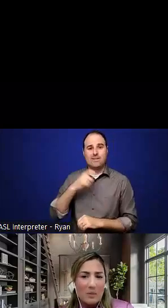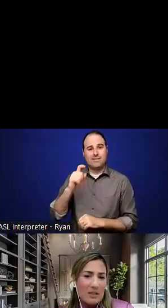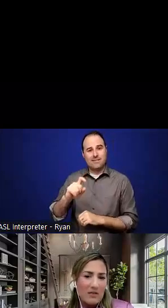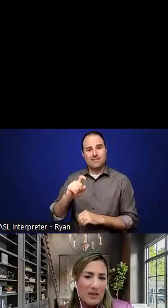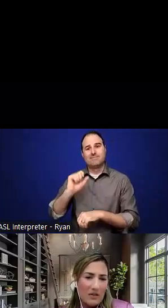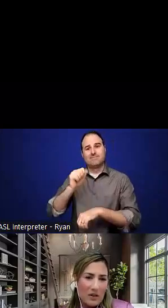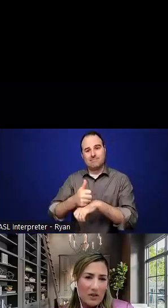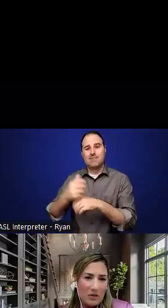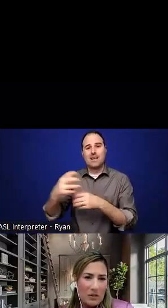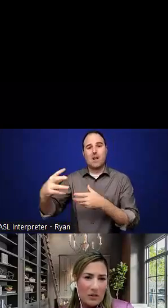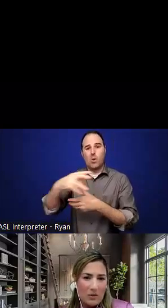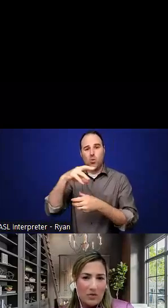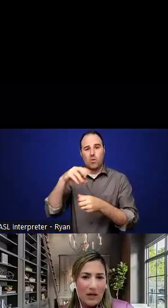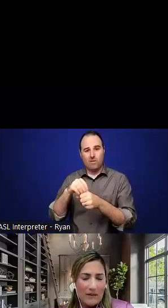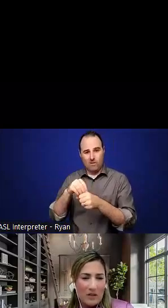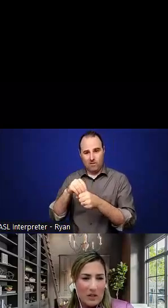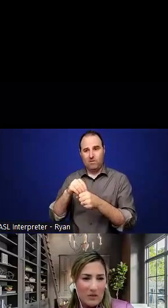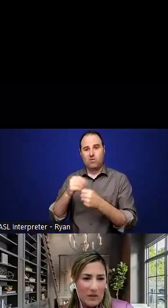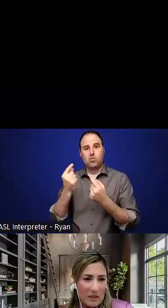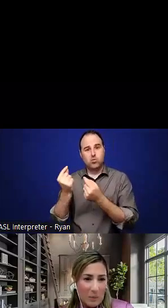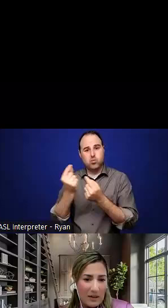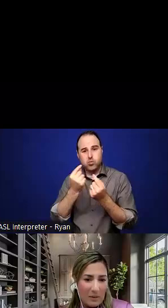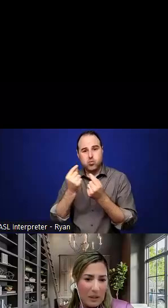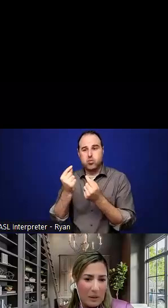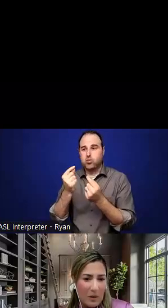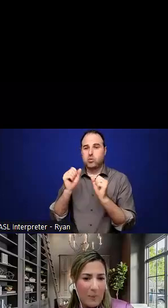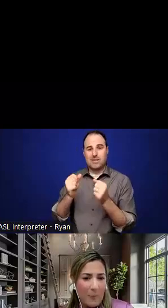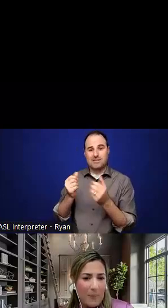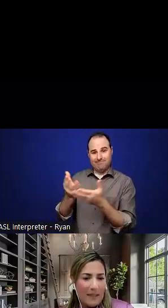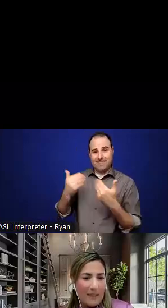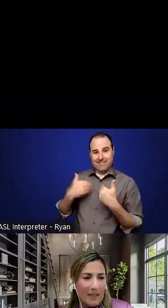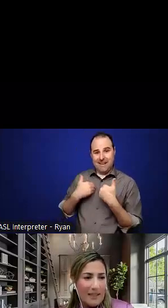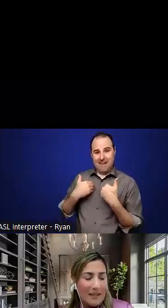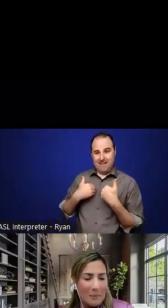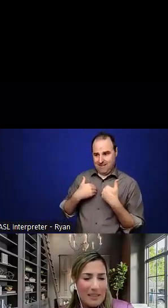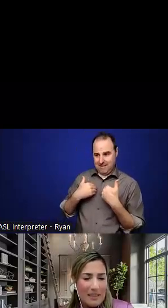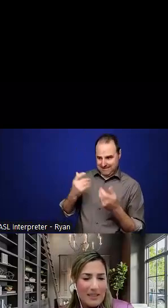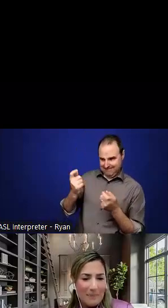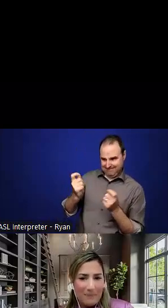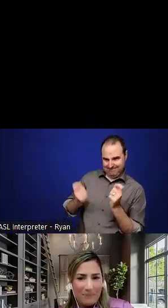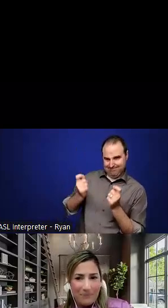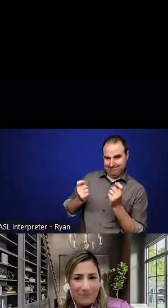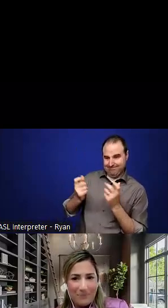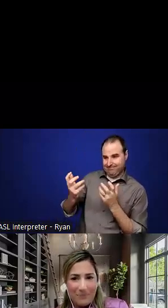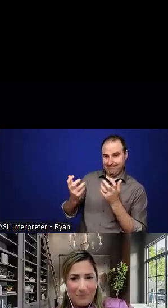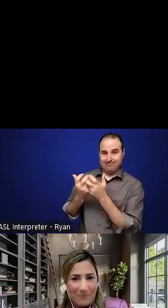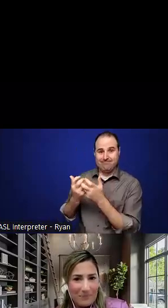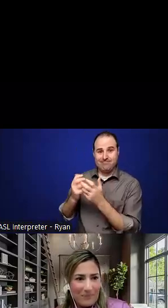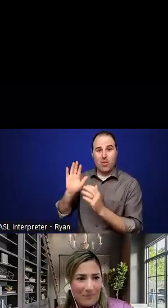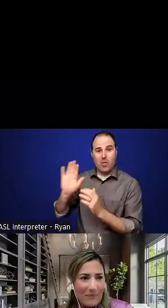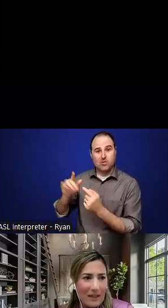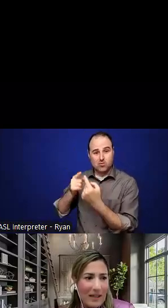specific functional and social challenges faced by young people. Next slide please.